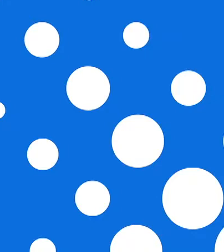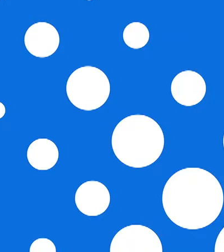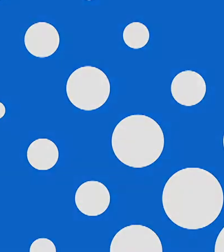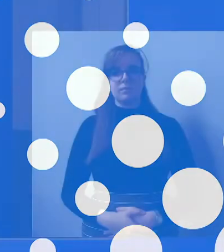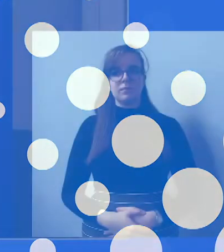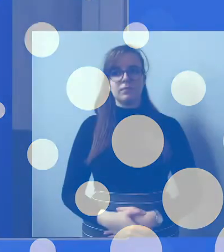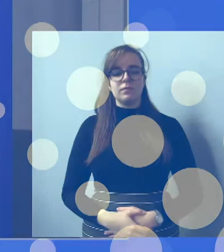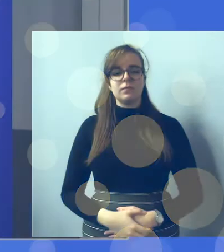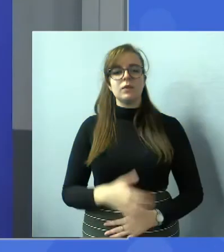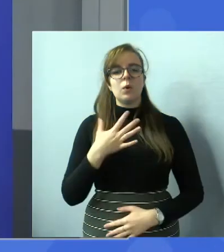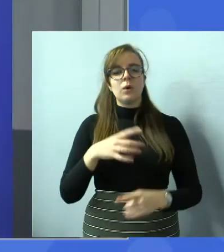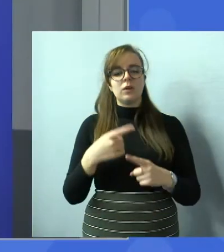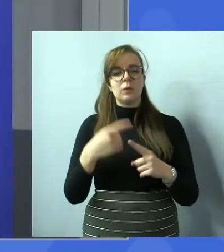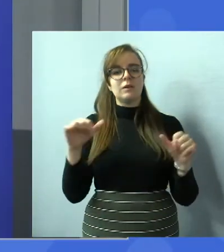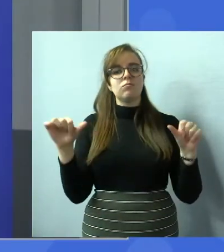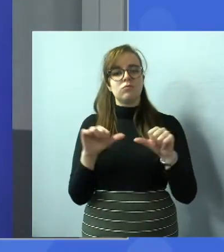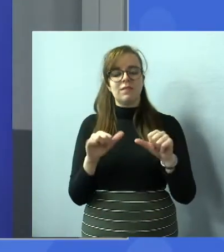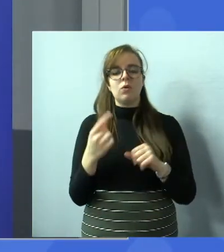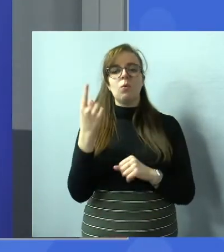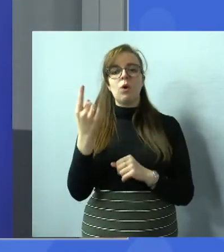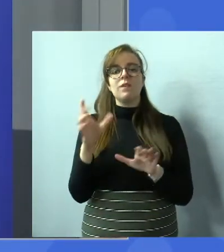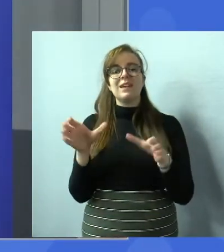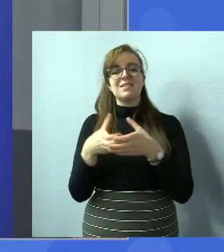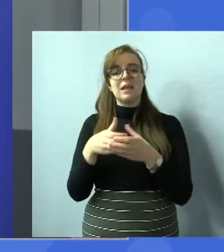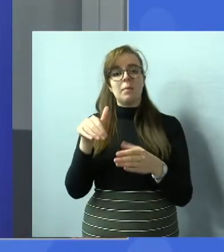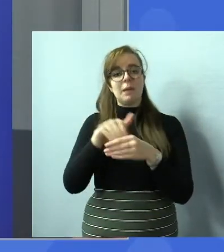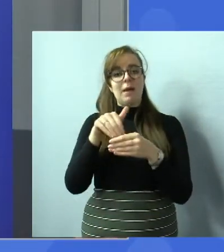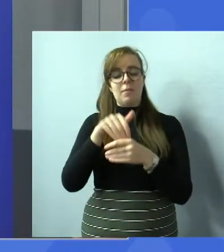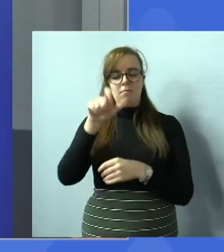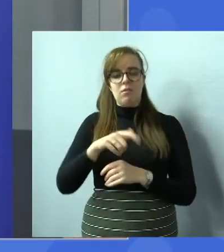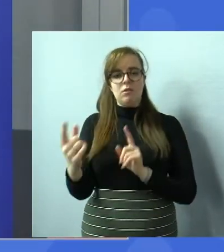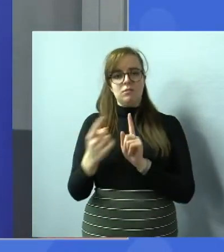One of the Assembly members approached me this morning and asked who it was who